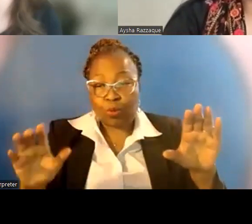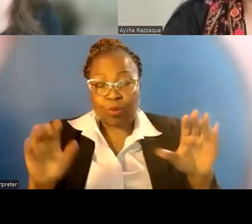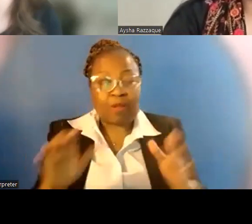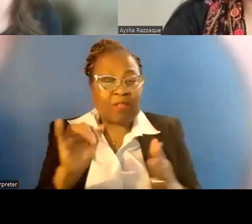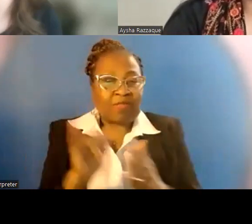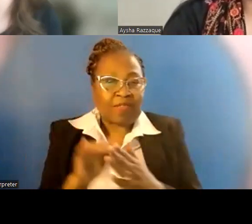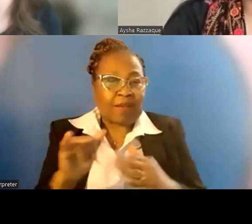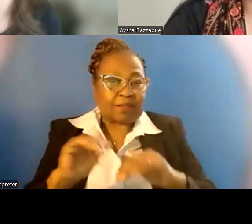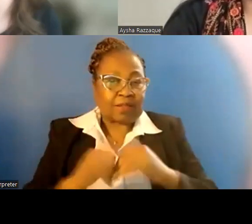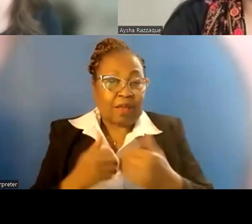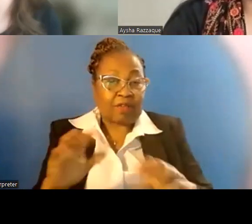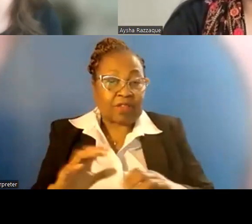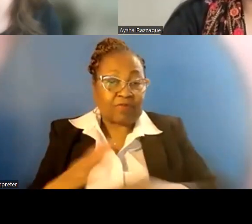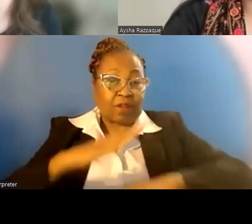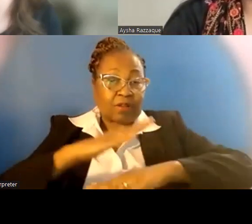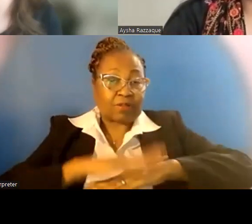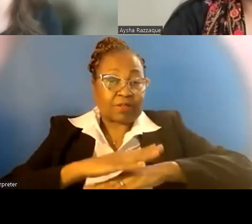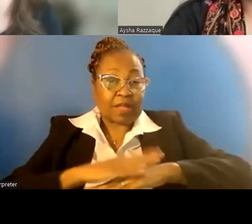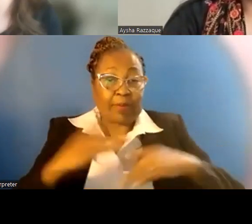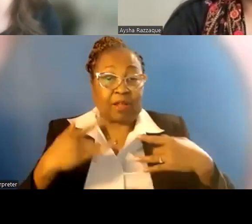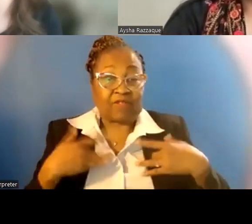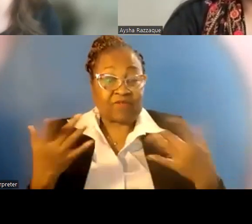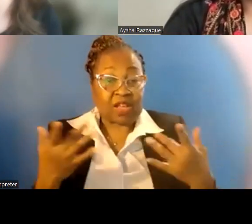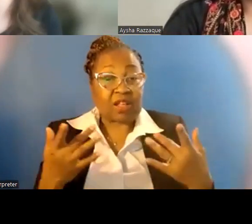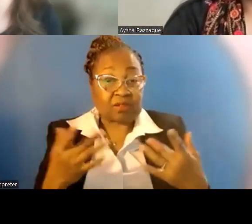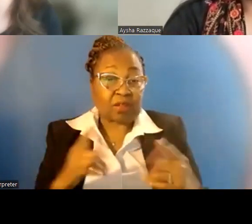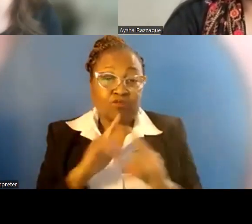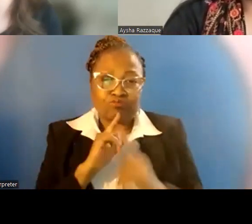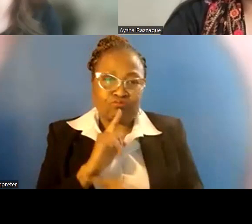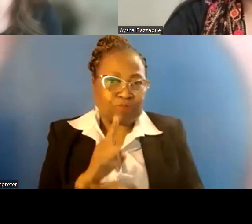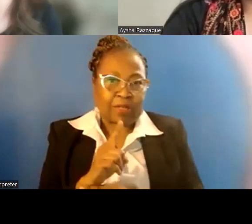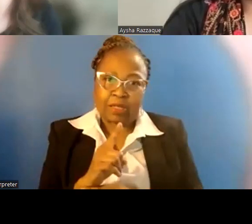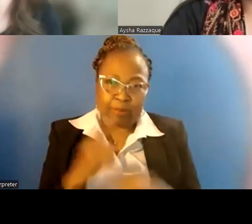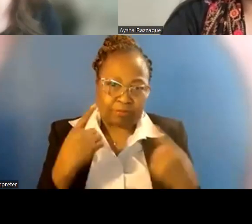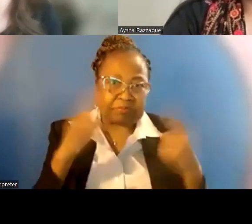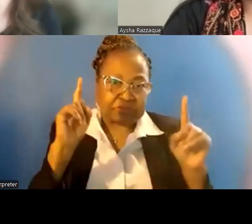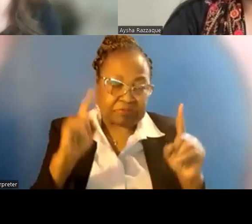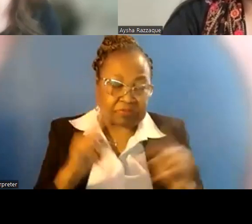that has gone over really well. And you can kind of see that, you know, final product.